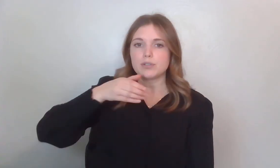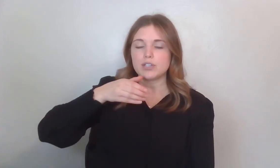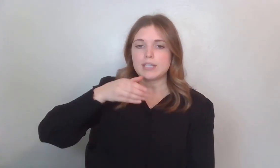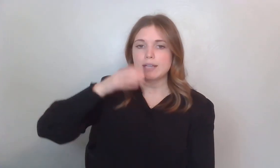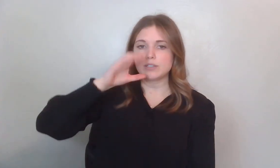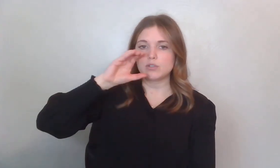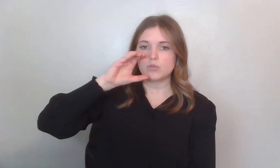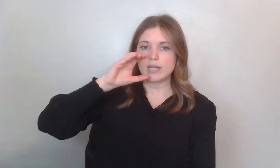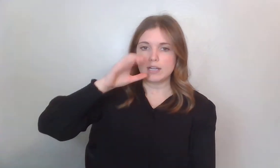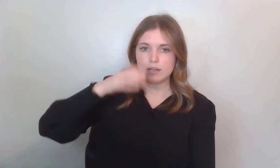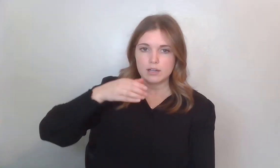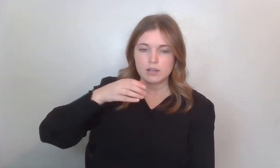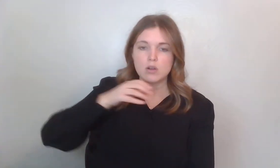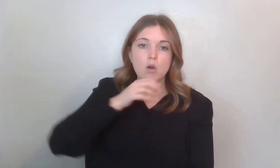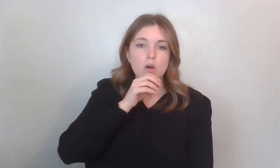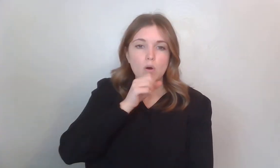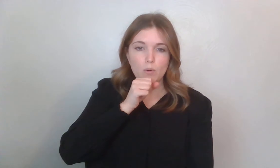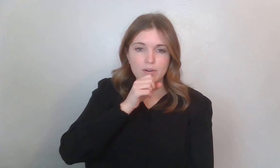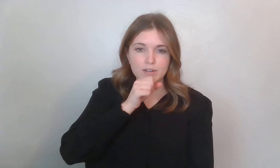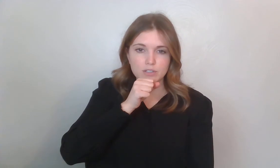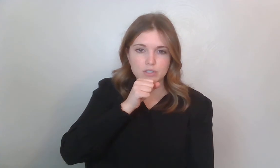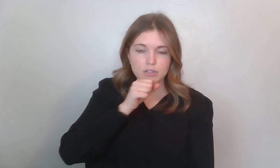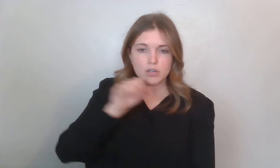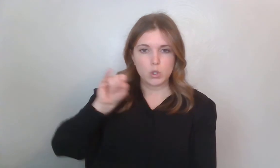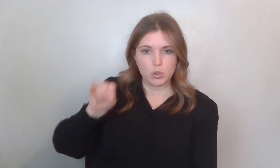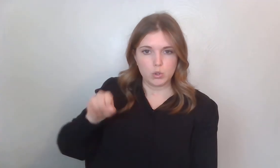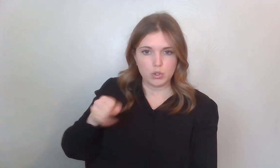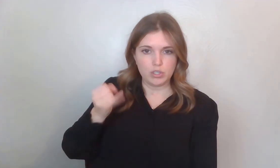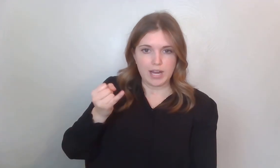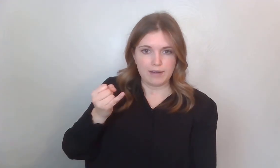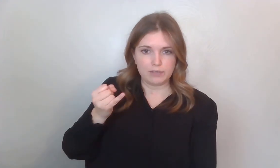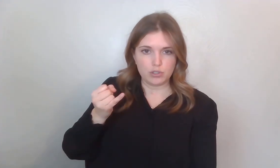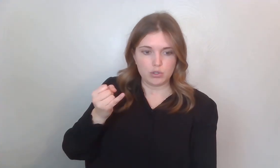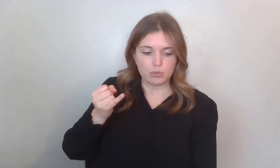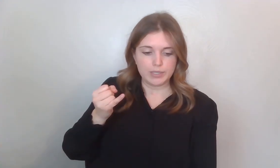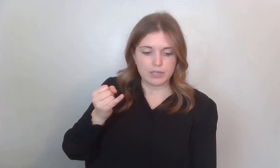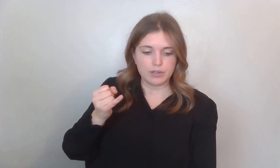So she signs DRINK ORANGE J for JUICE here